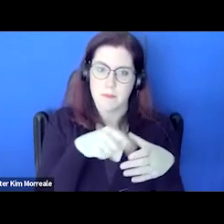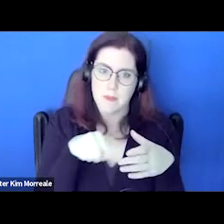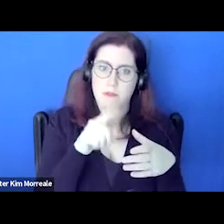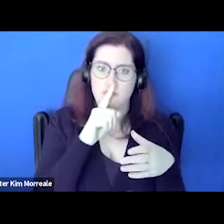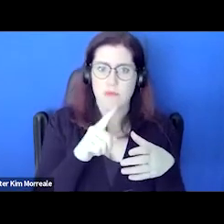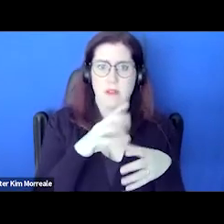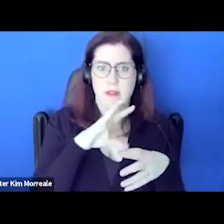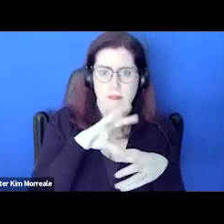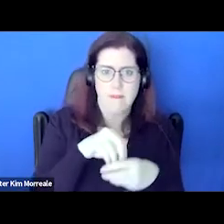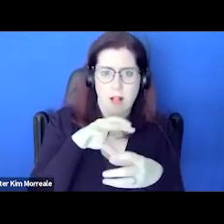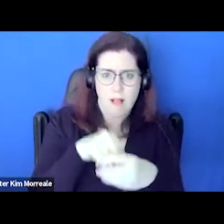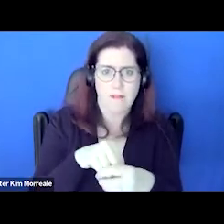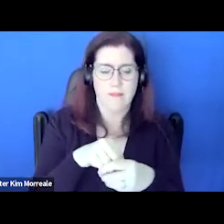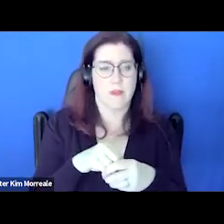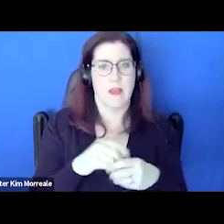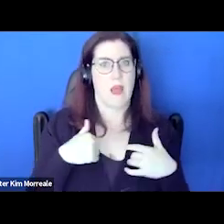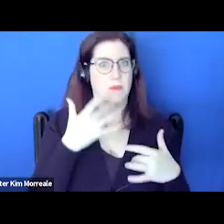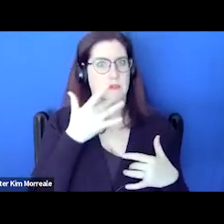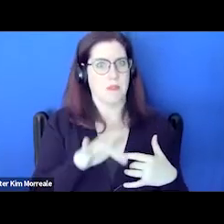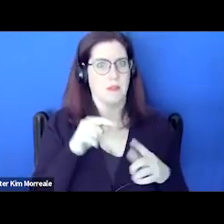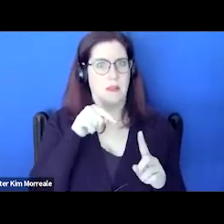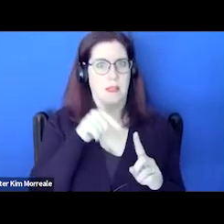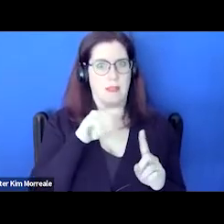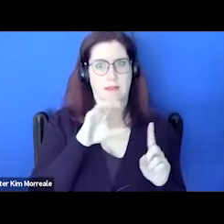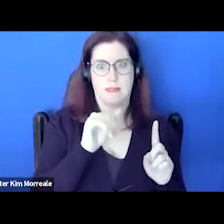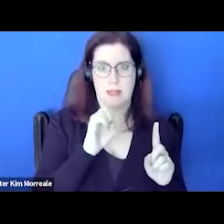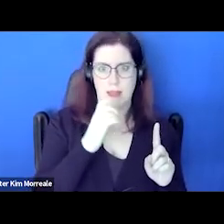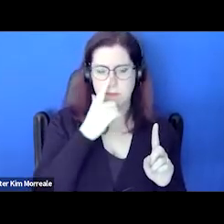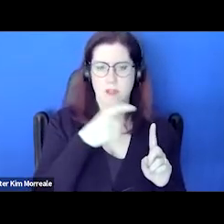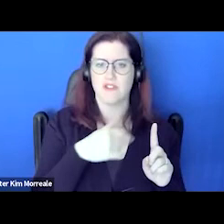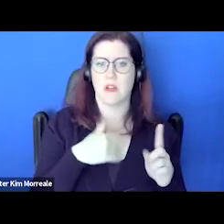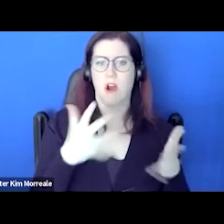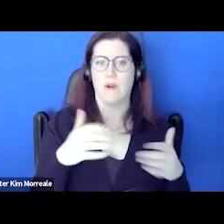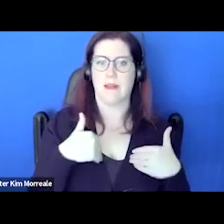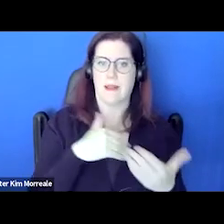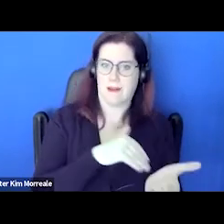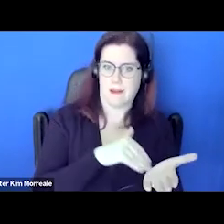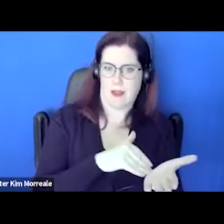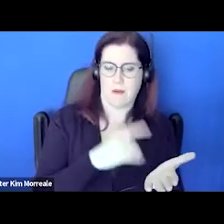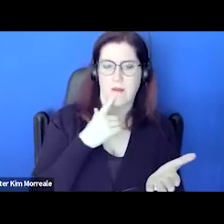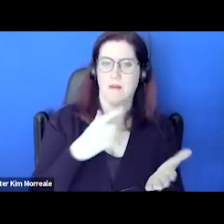I was really fortunate with this case because she had a medical provider on the county level.